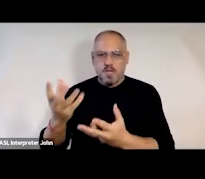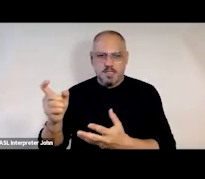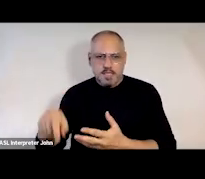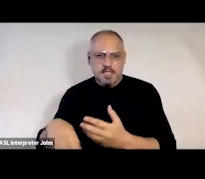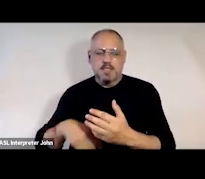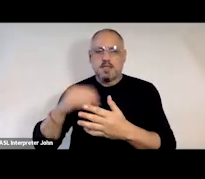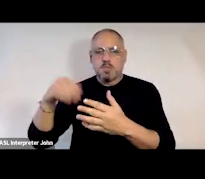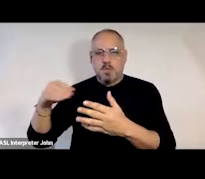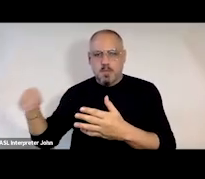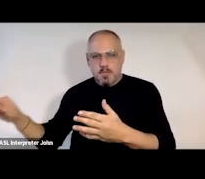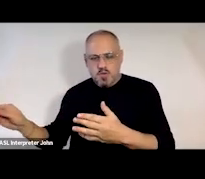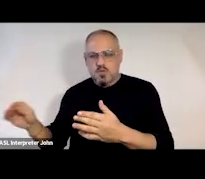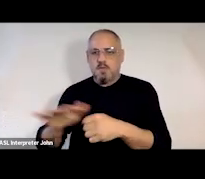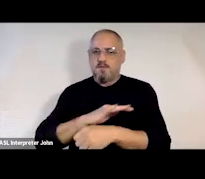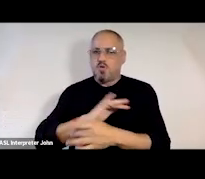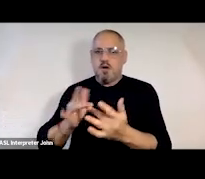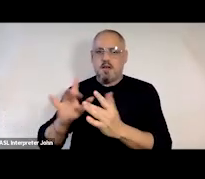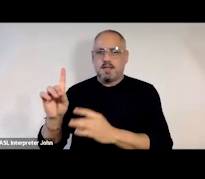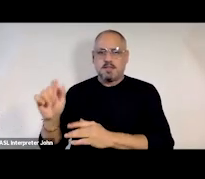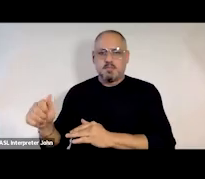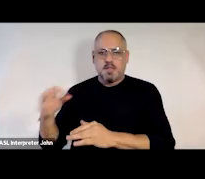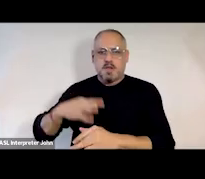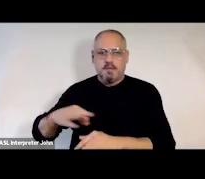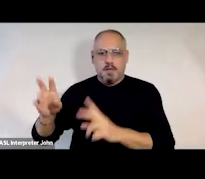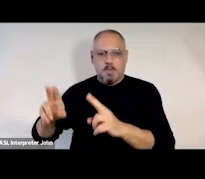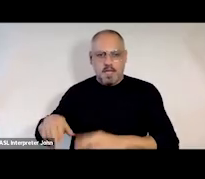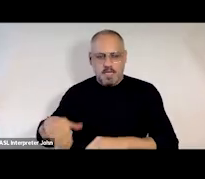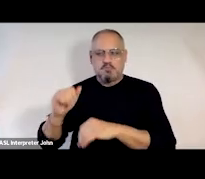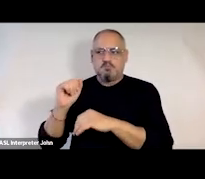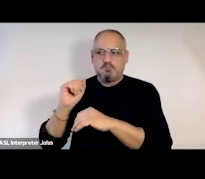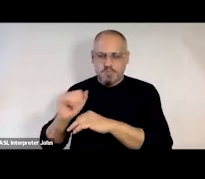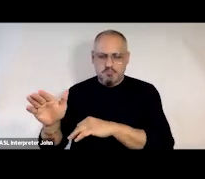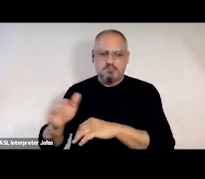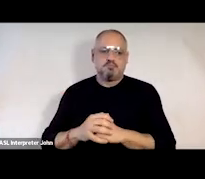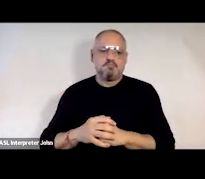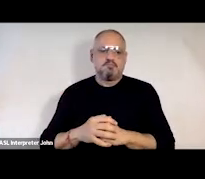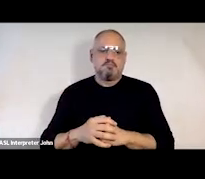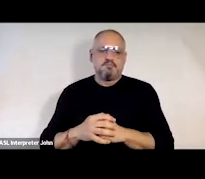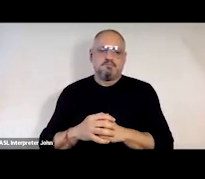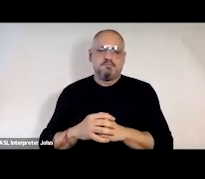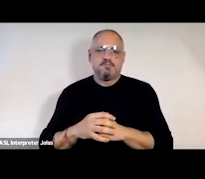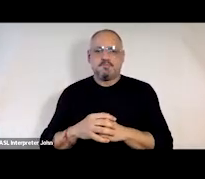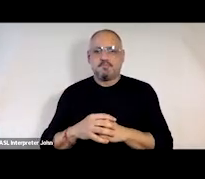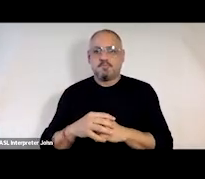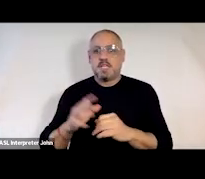complete the entire online disability benefit application, and then submit the whole packet